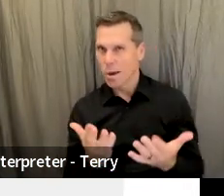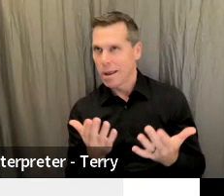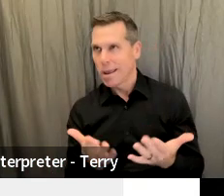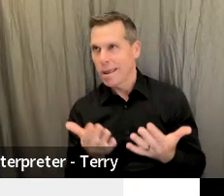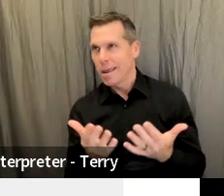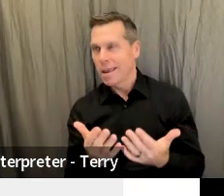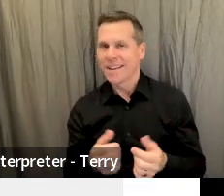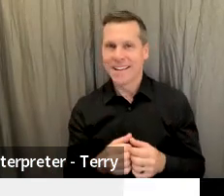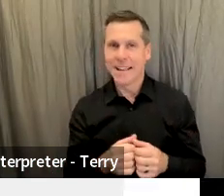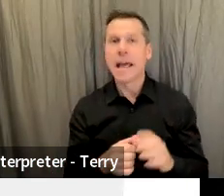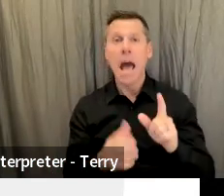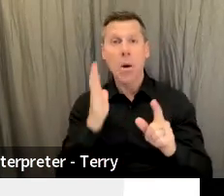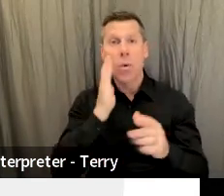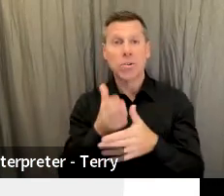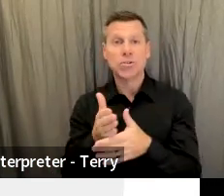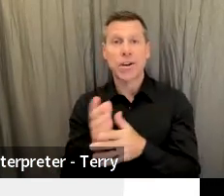share